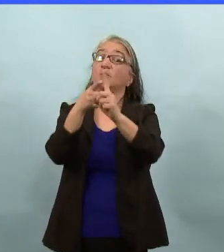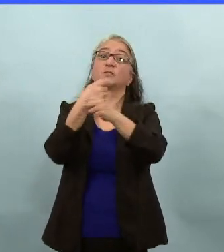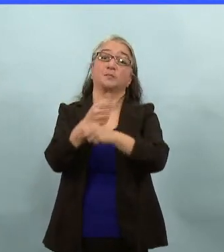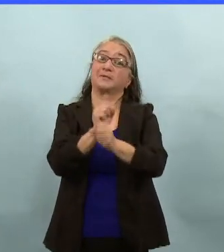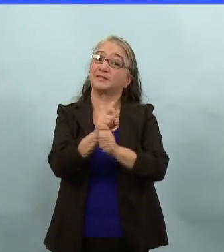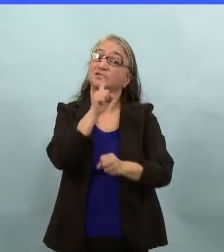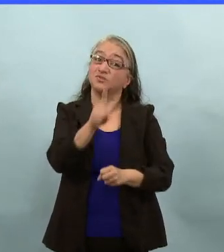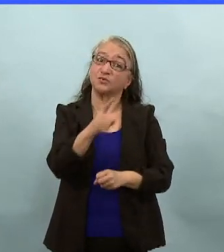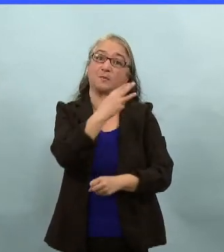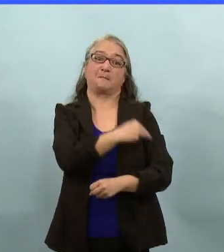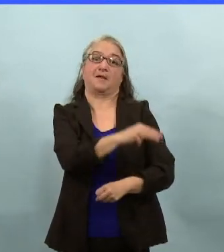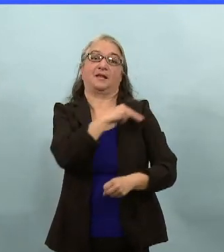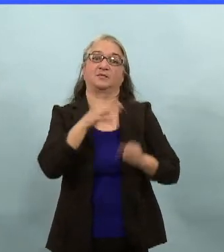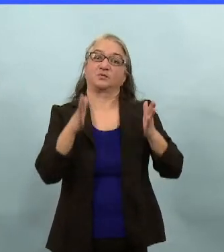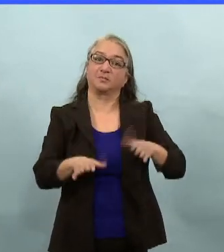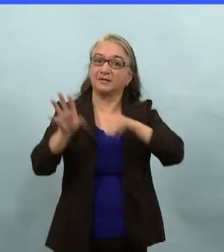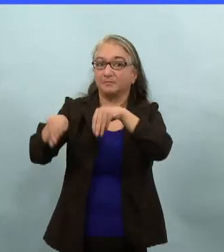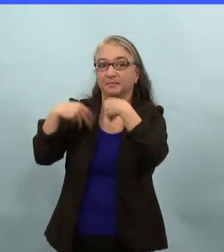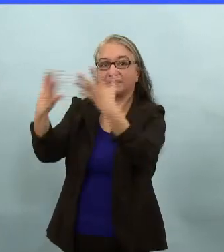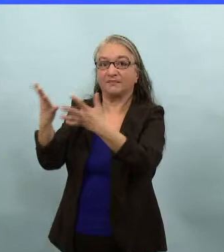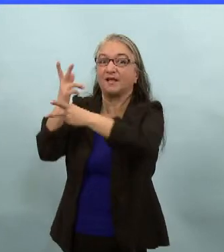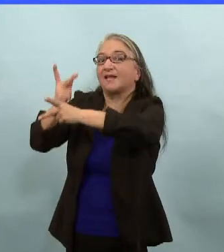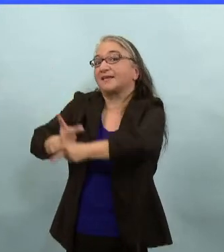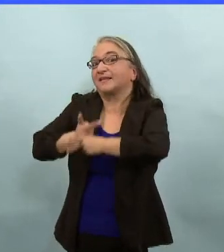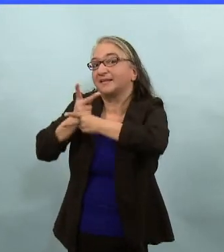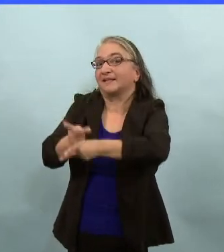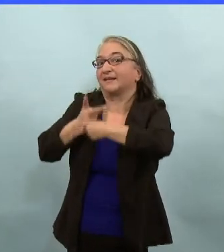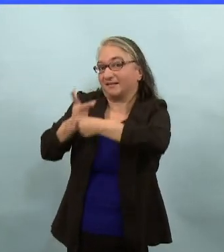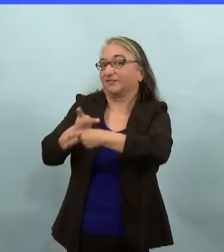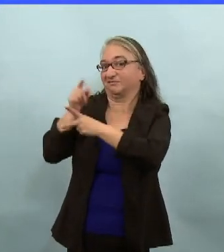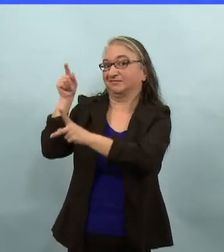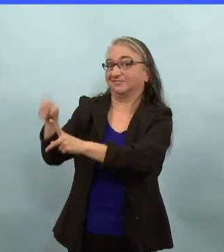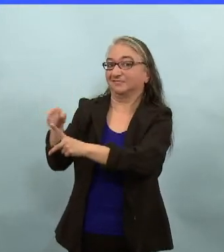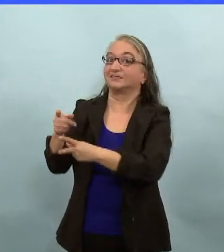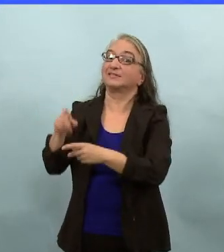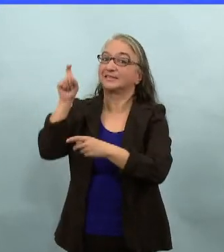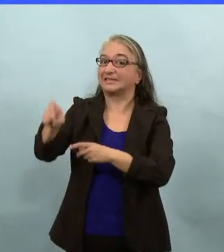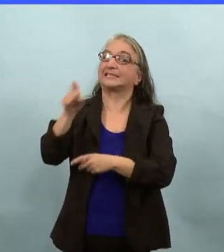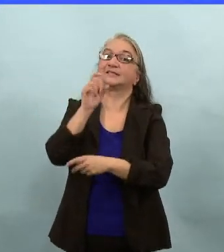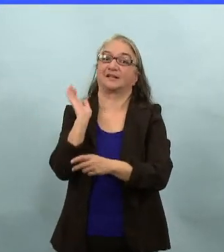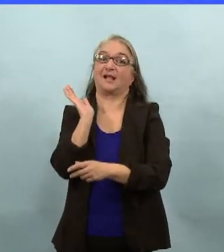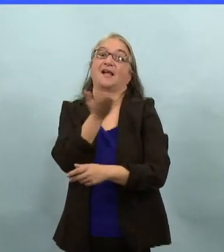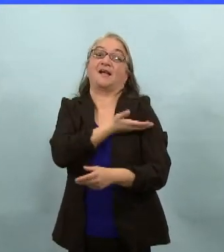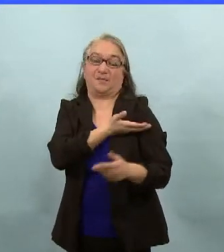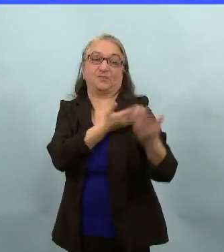close to home has always been this government's priority and and that is our discussions when we